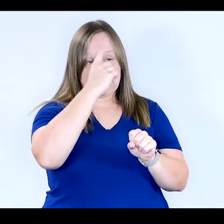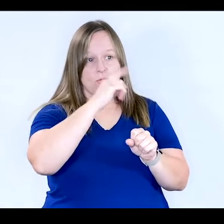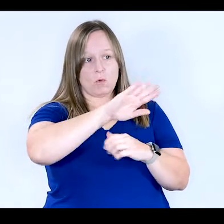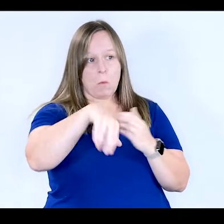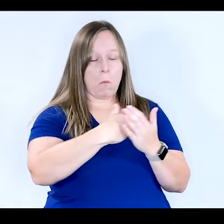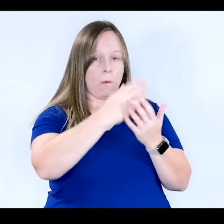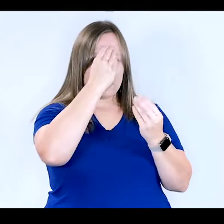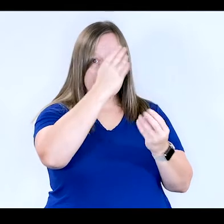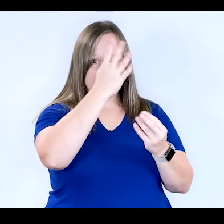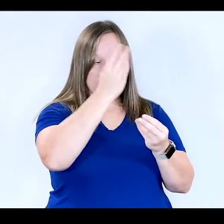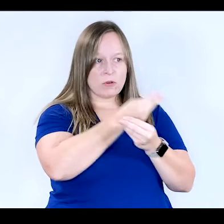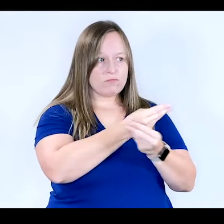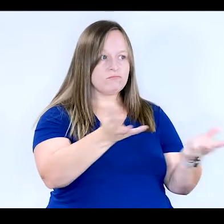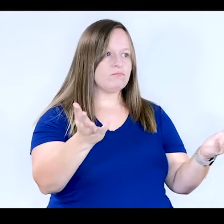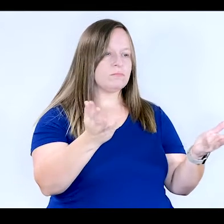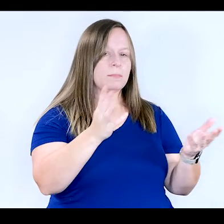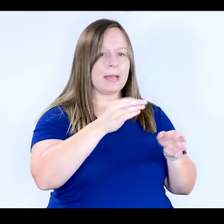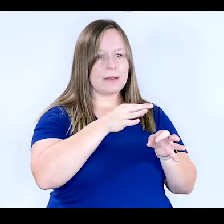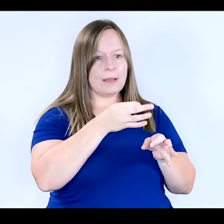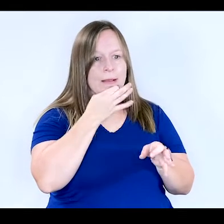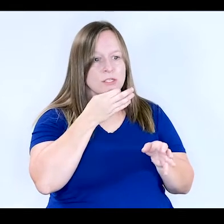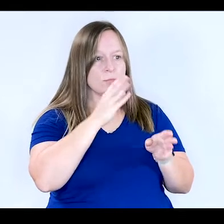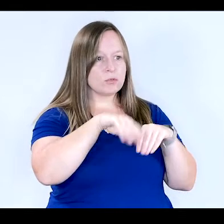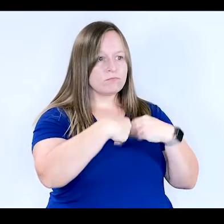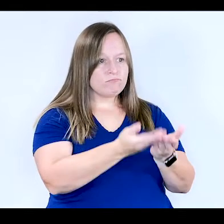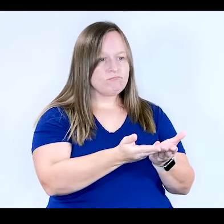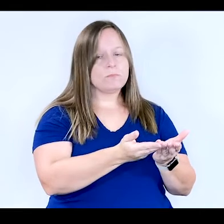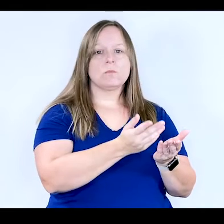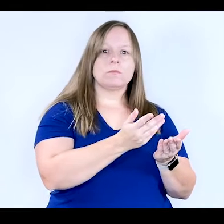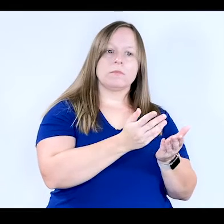All the information that was being provided by experts about who-- how to